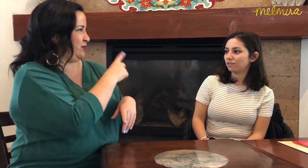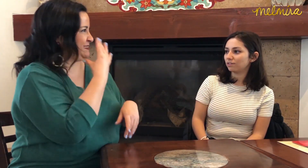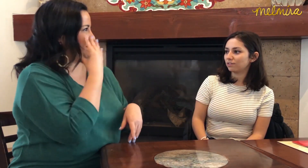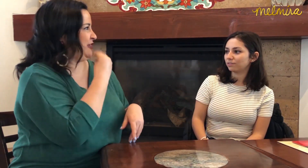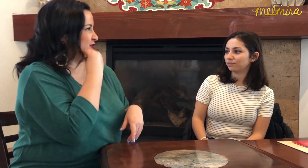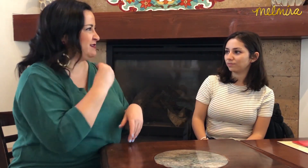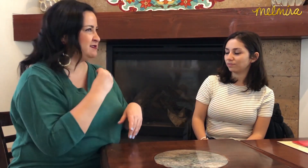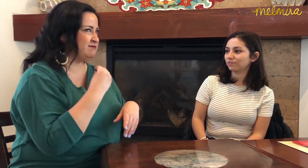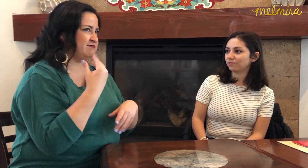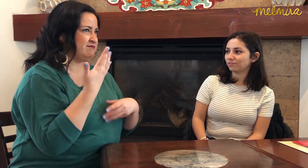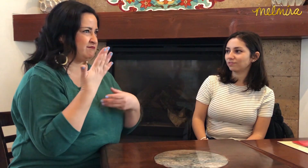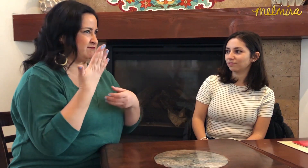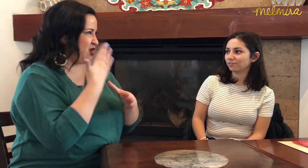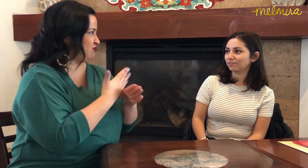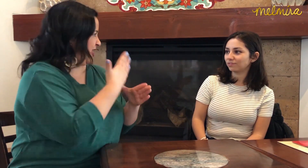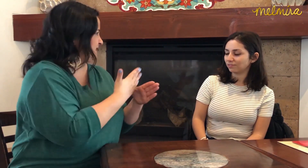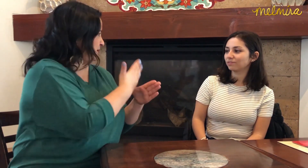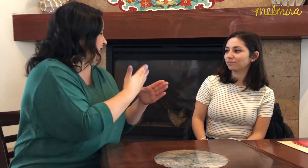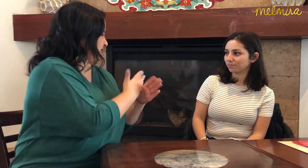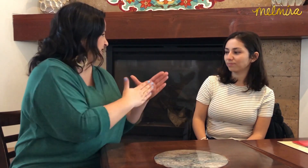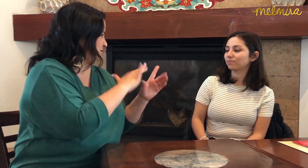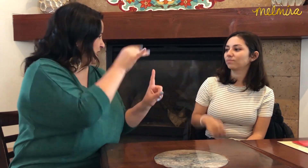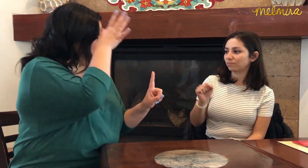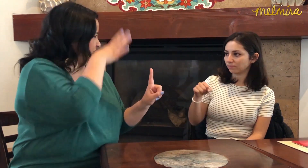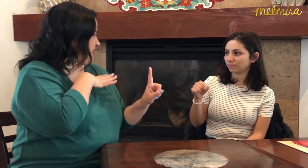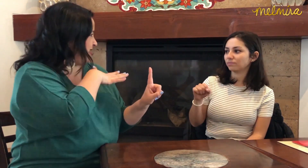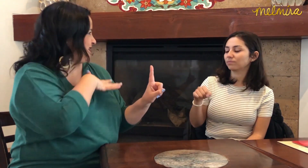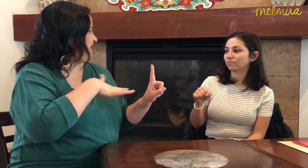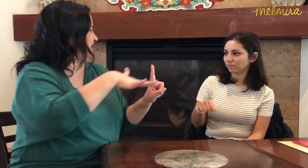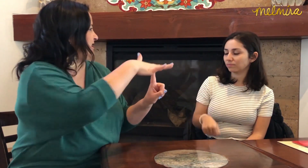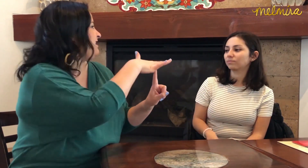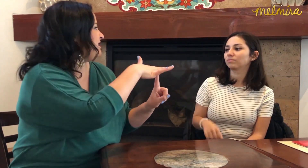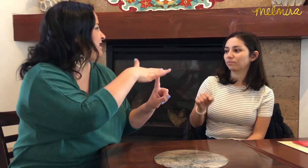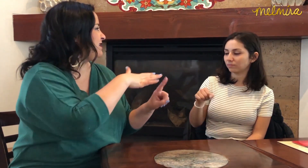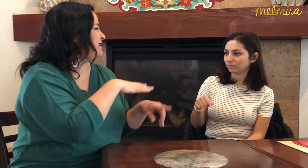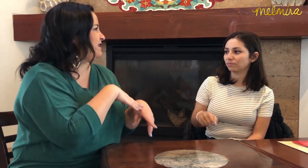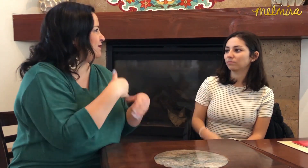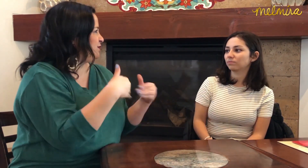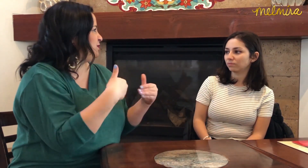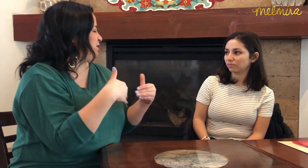Where you experienced harassment from men. Yes.